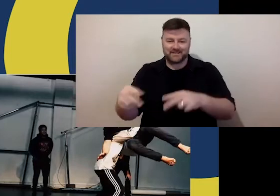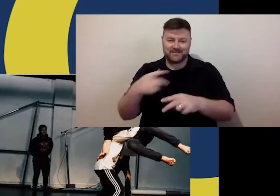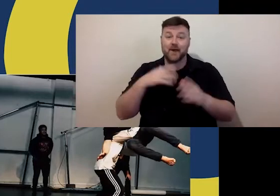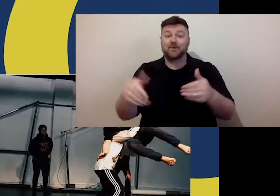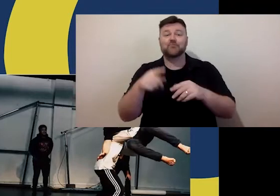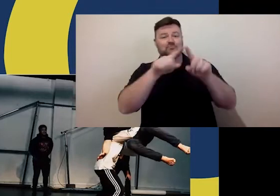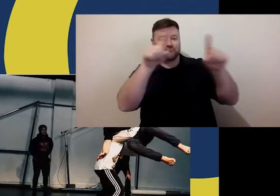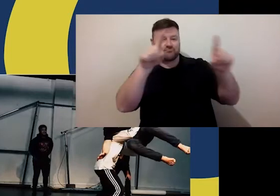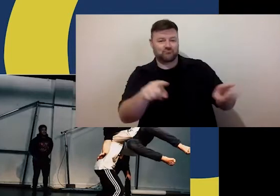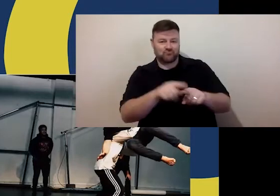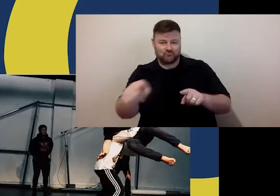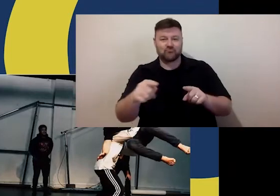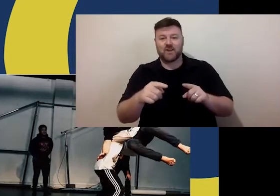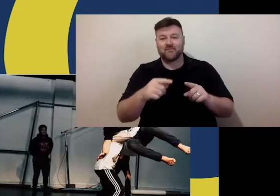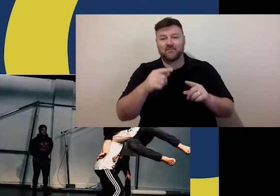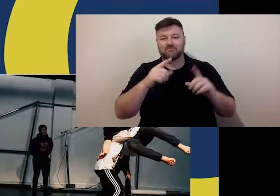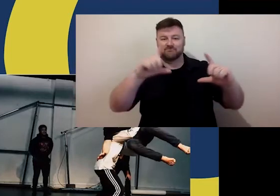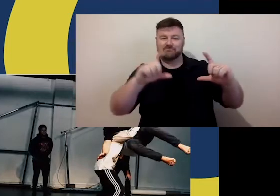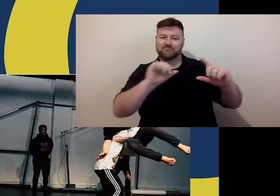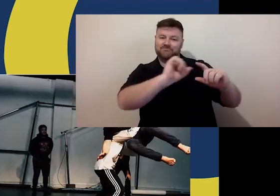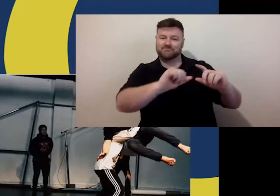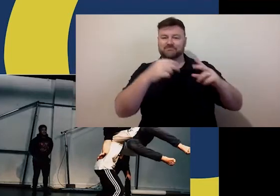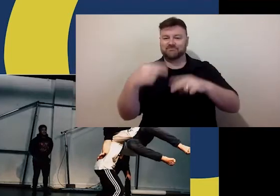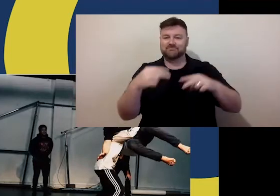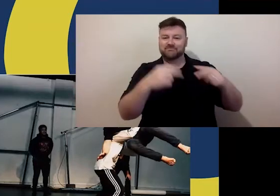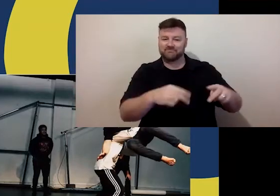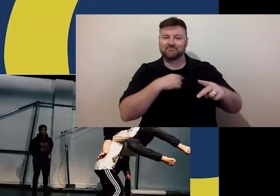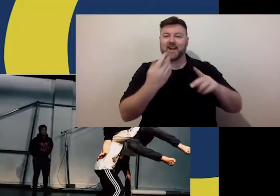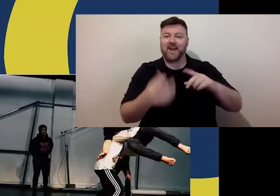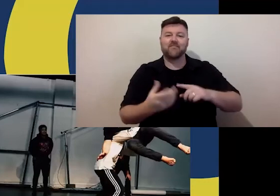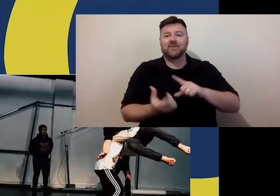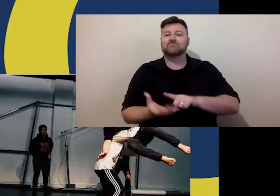an image of Matt dancing. He is being held in the air by another person in a dark-lit studio.